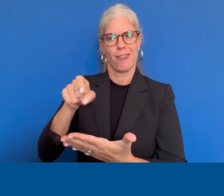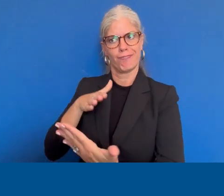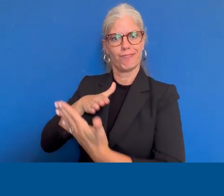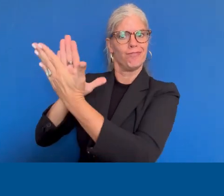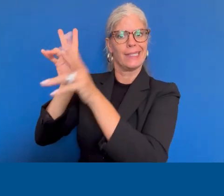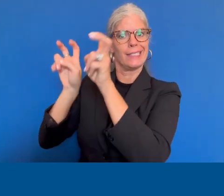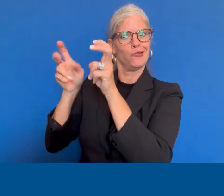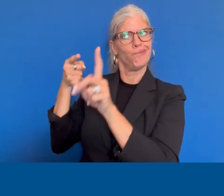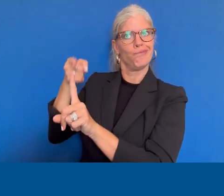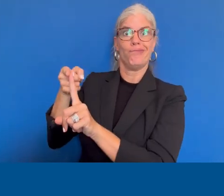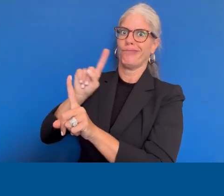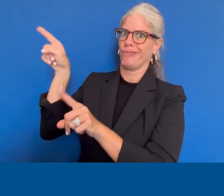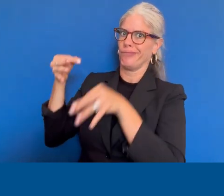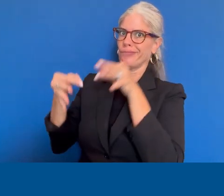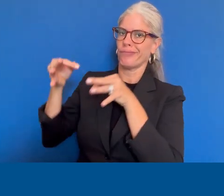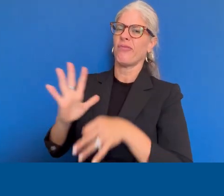if you need to address any issues formally.